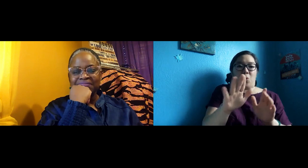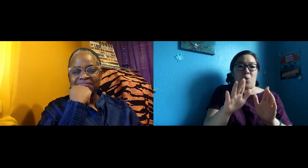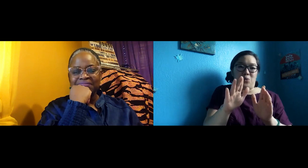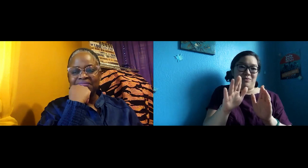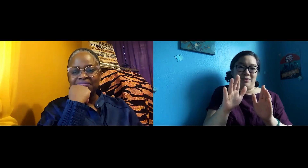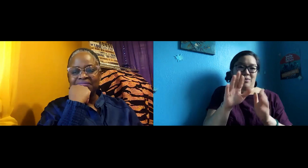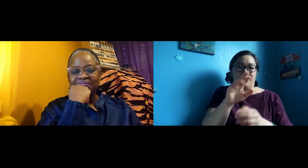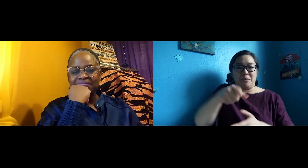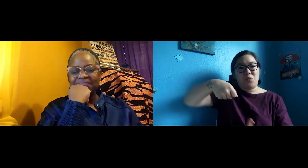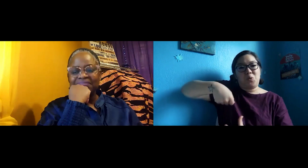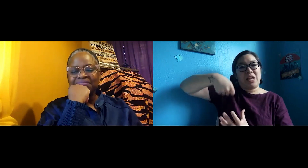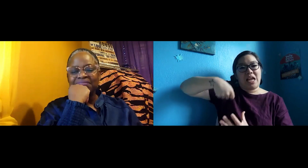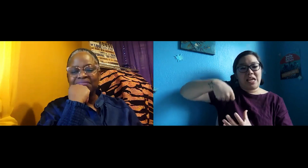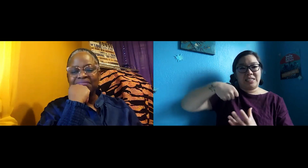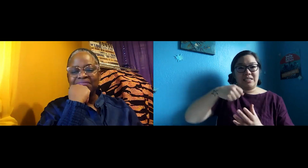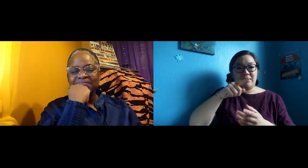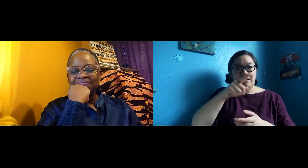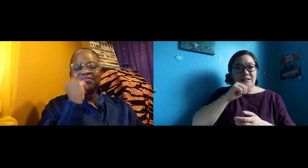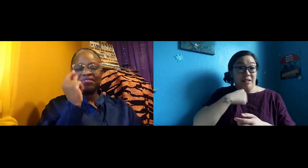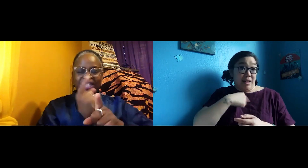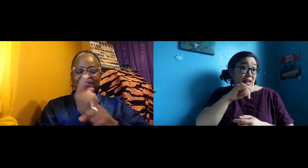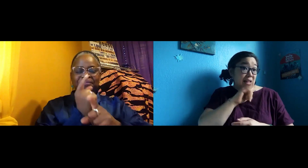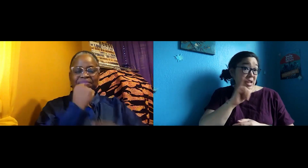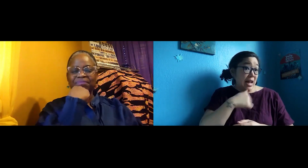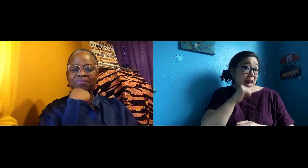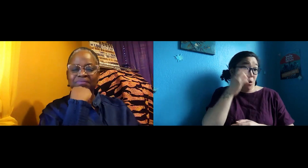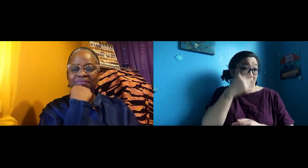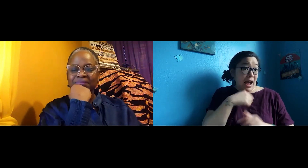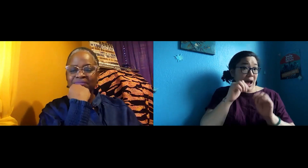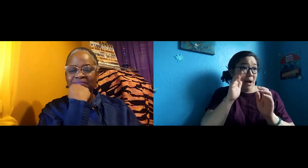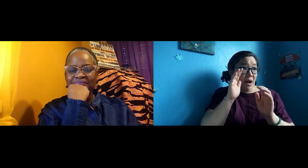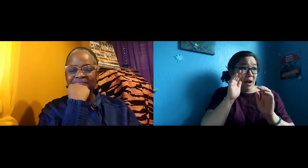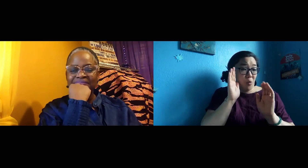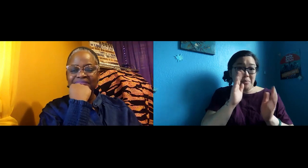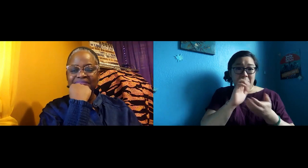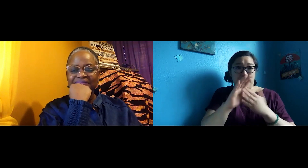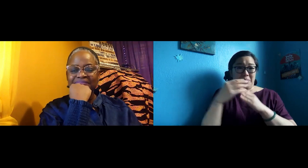you just keep going, and as you go through life, you add more and more skills to your toolkit. Yes